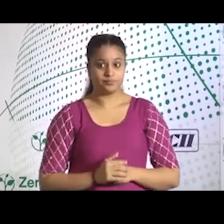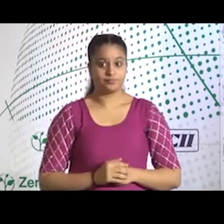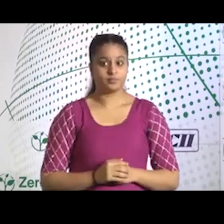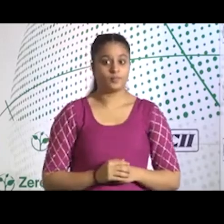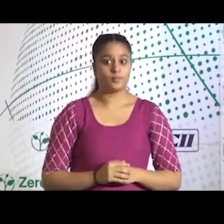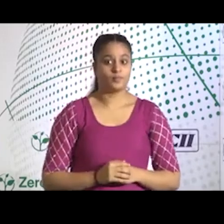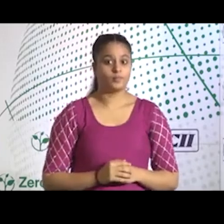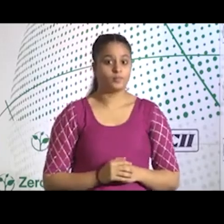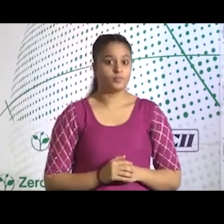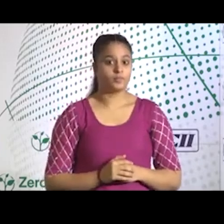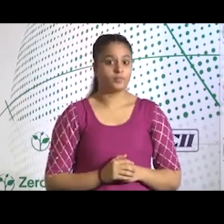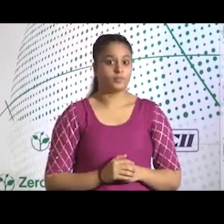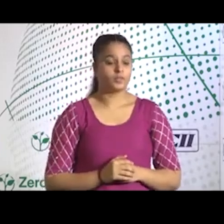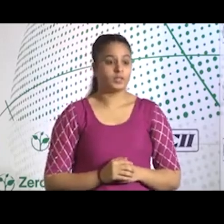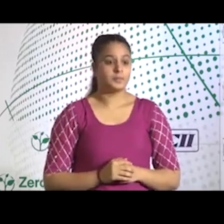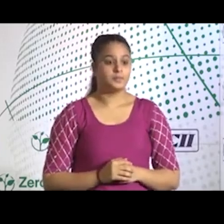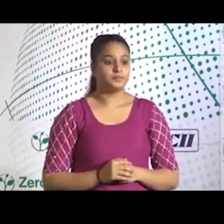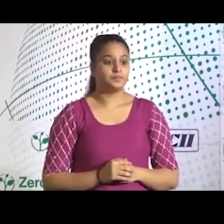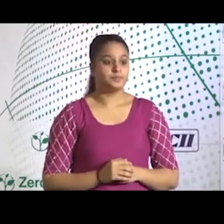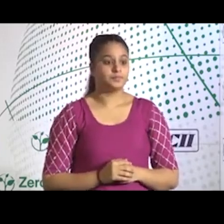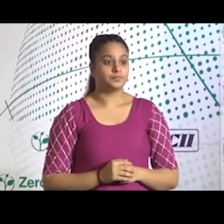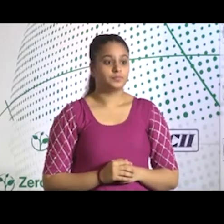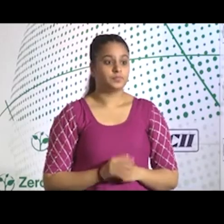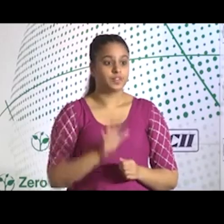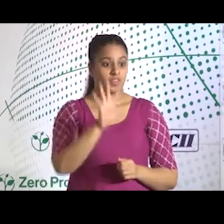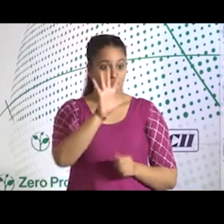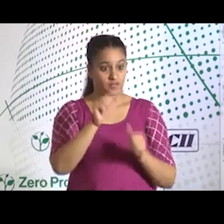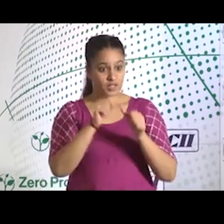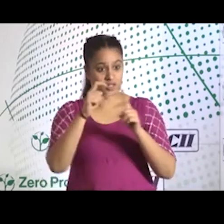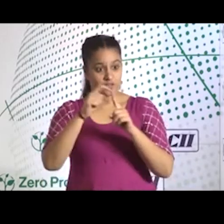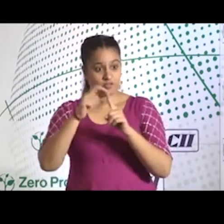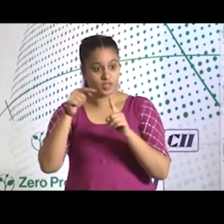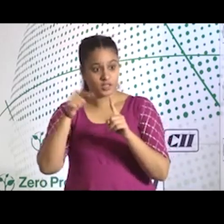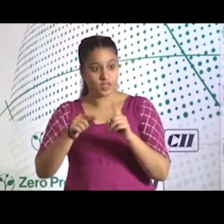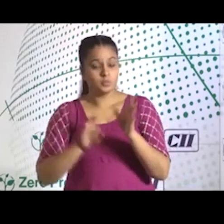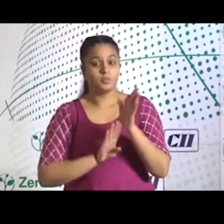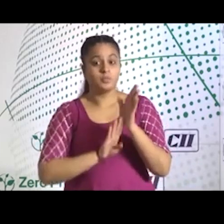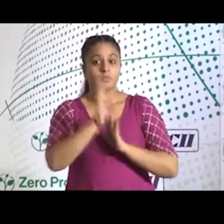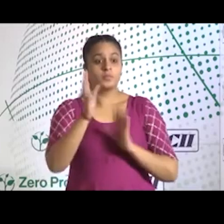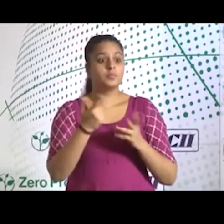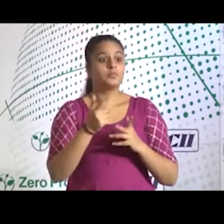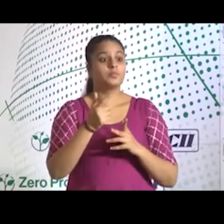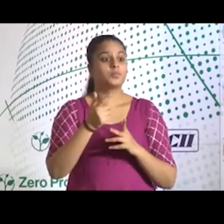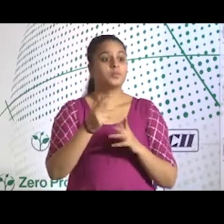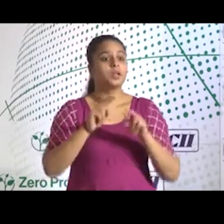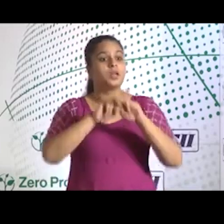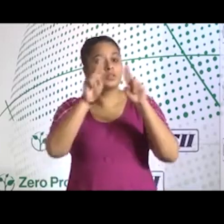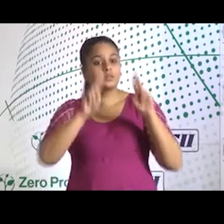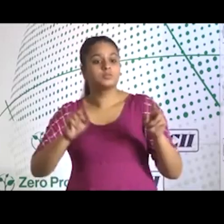by accident more than anything else, five of these apps happened to be developed by international companies like WhatsApp,